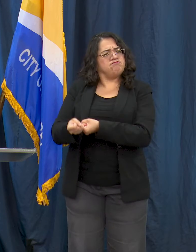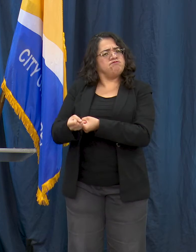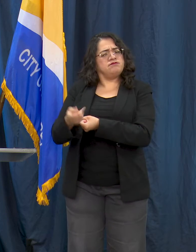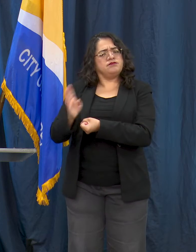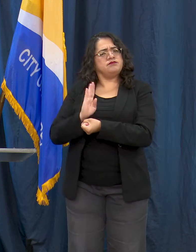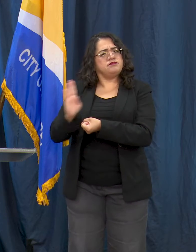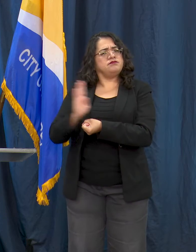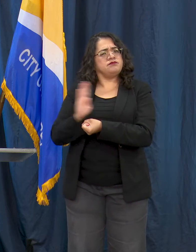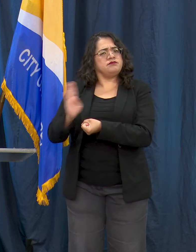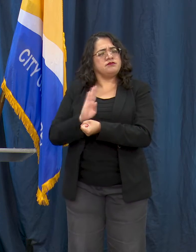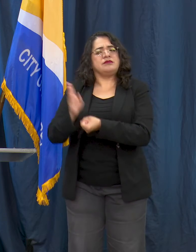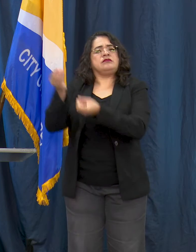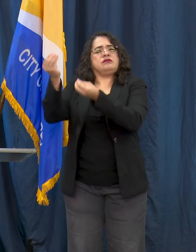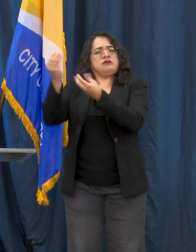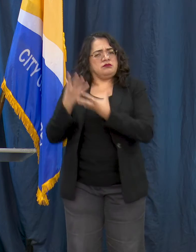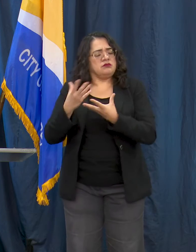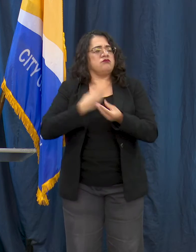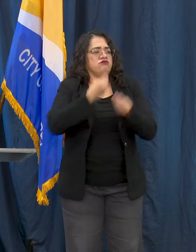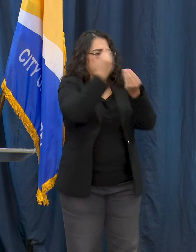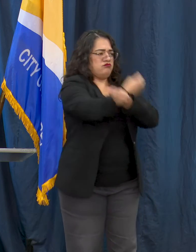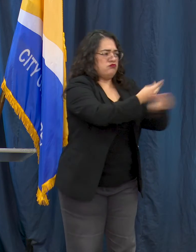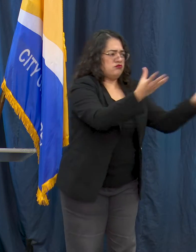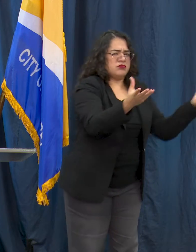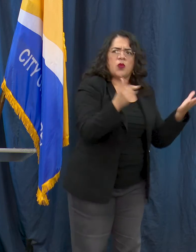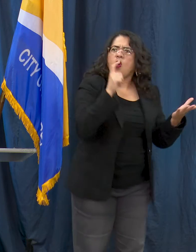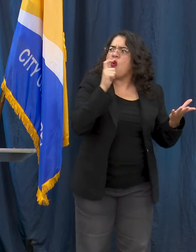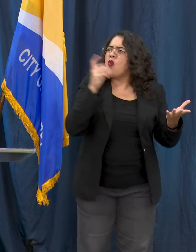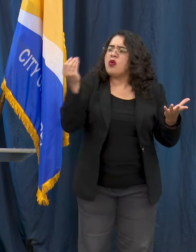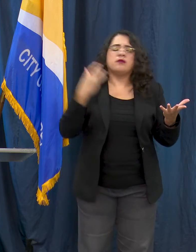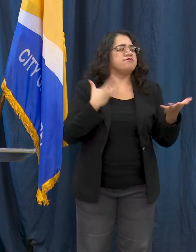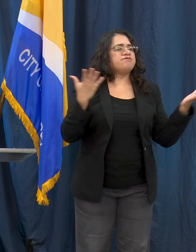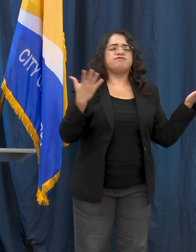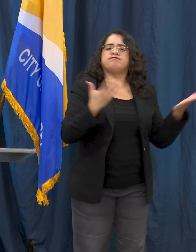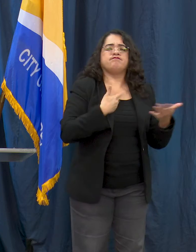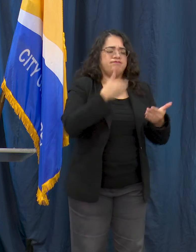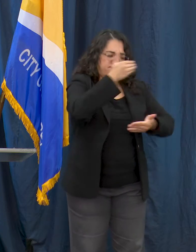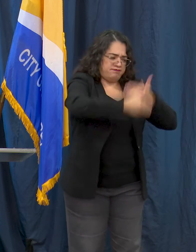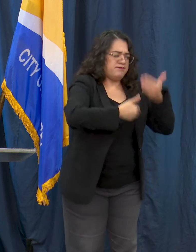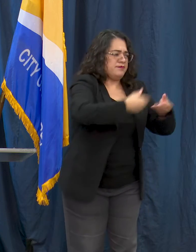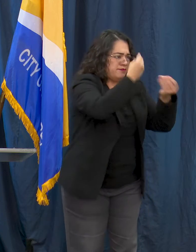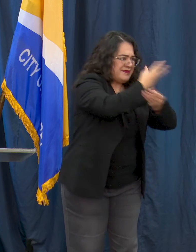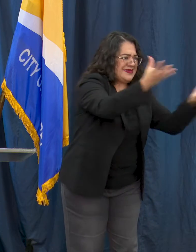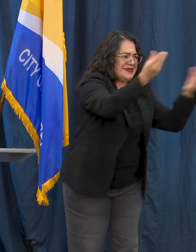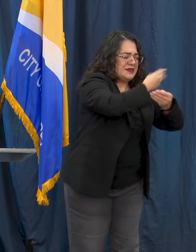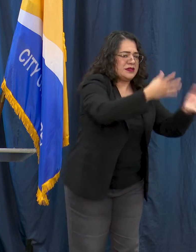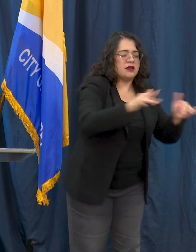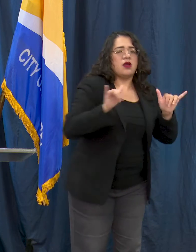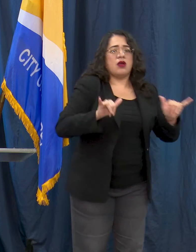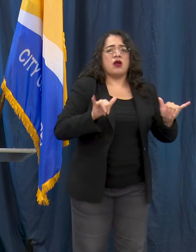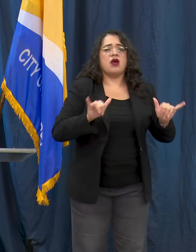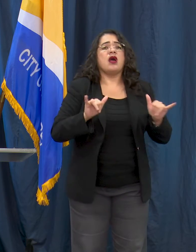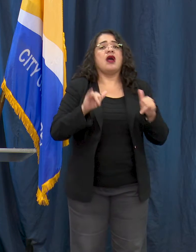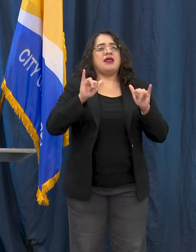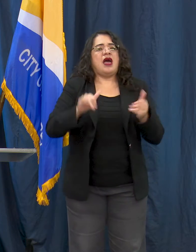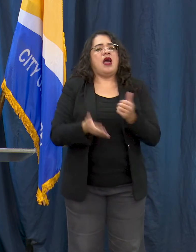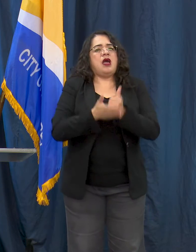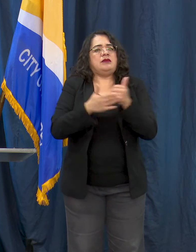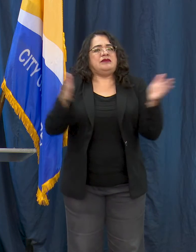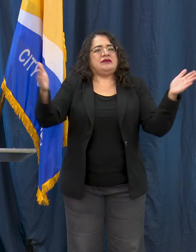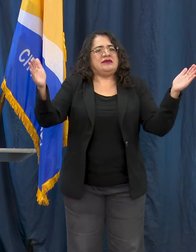the lives of many in Long Beach and beyond, and help stop the spread of COVID-19. So here's how you can help: if the health department calls you,